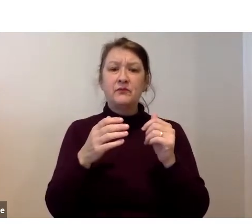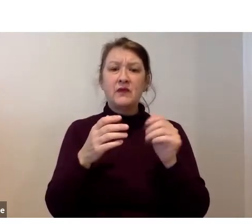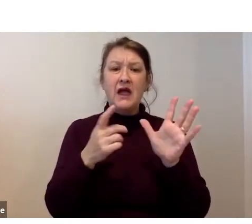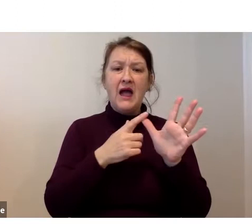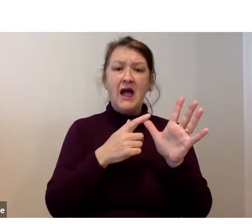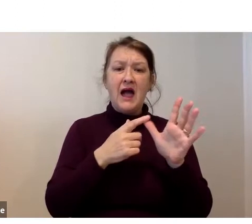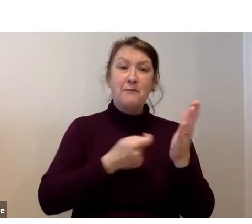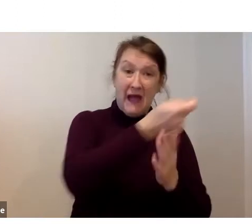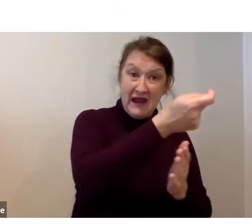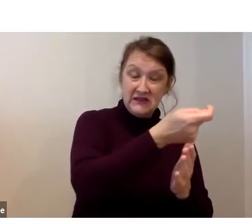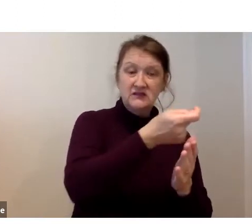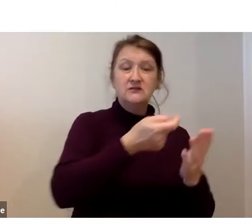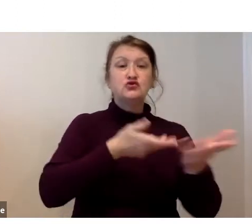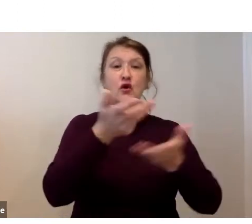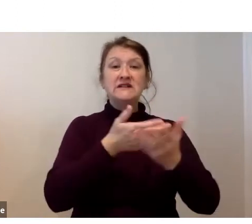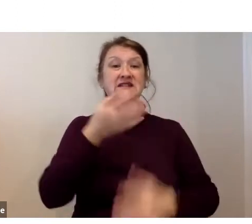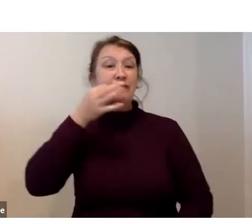reached the limit of the free service.